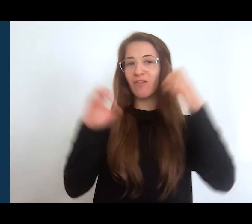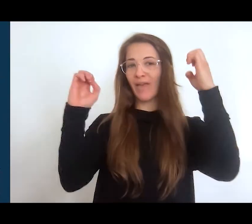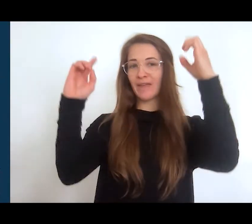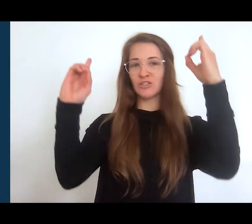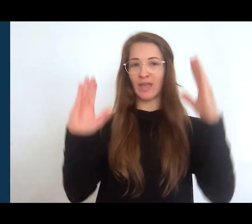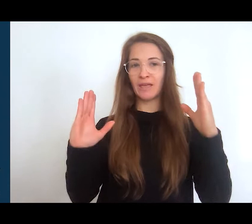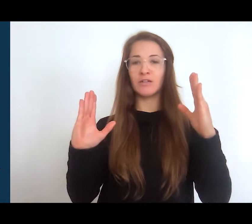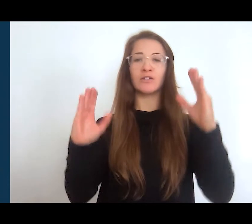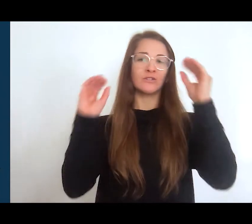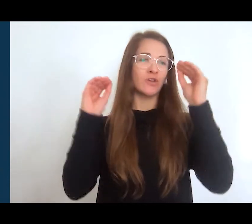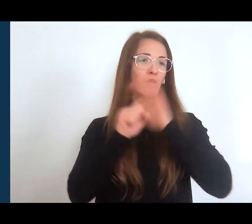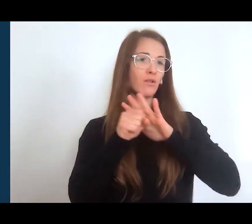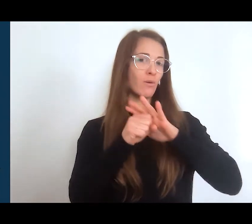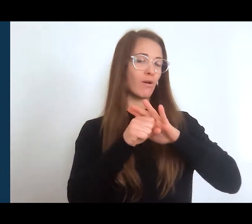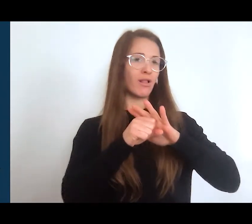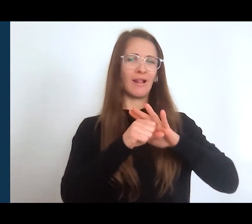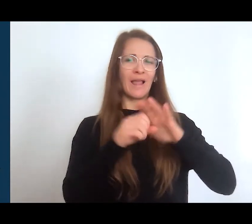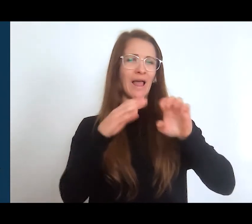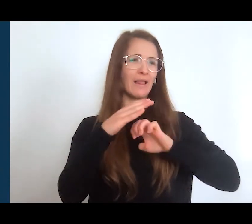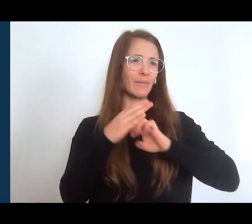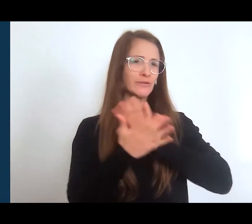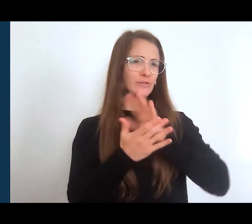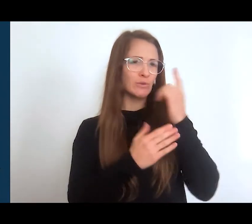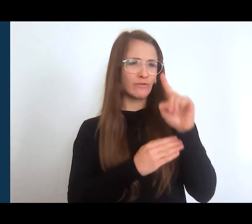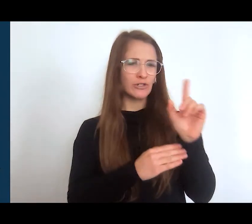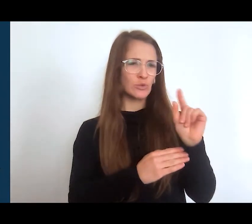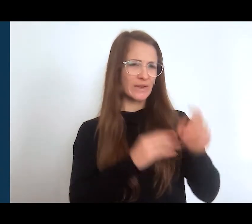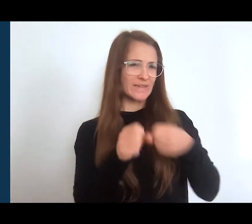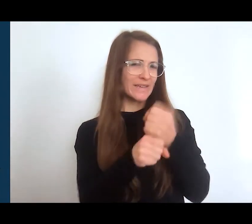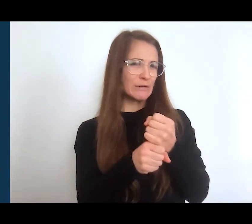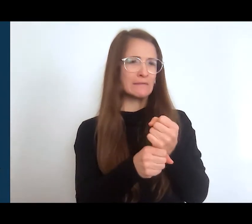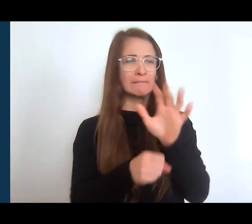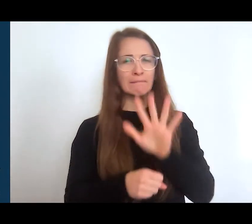YES, MY MOTHER IS AN EDUCATOR AND TAUGHT AT AN ELEMENTARY